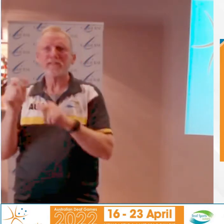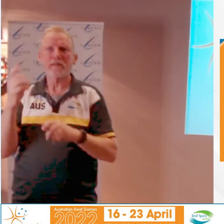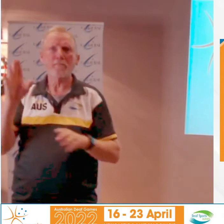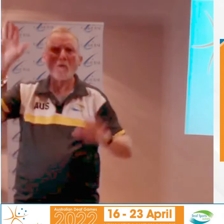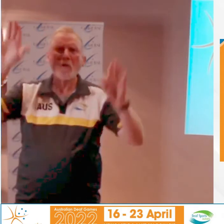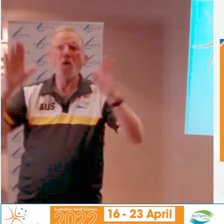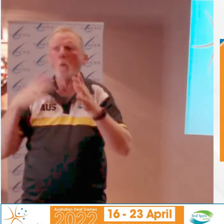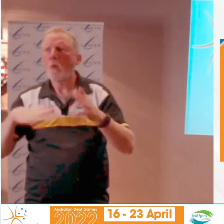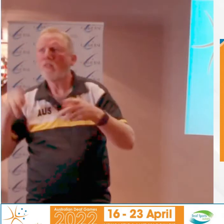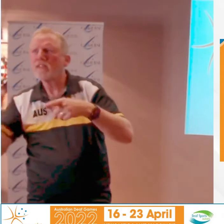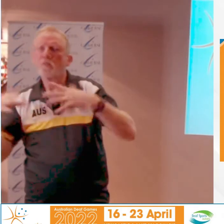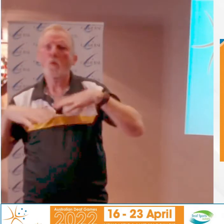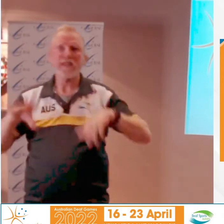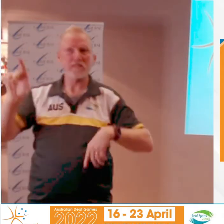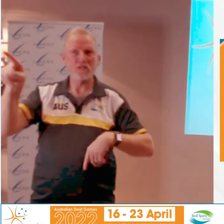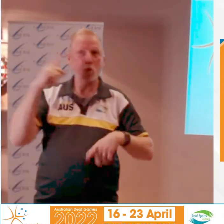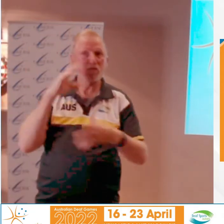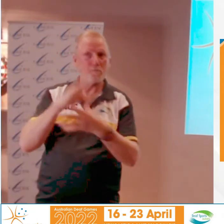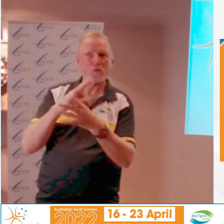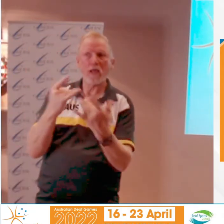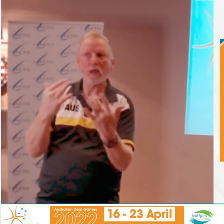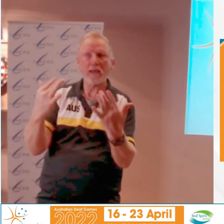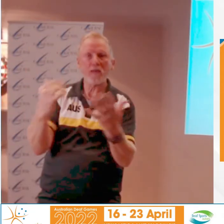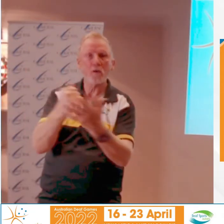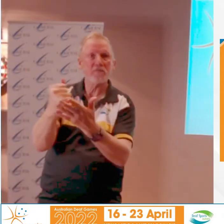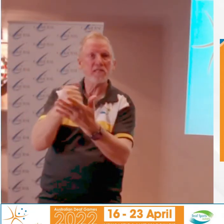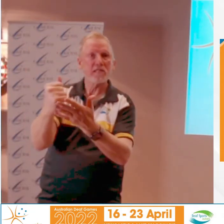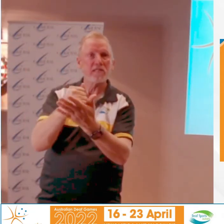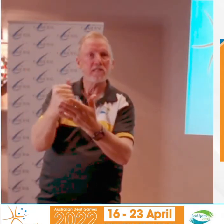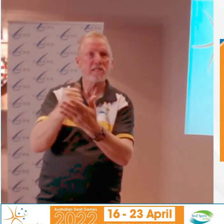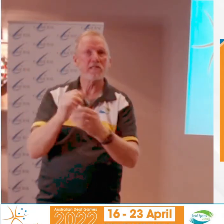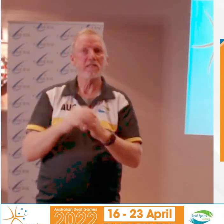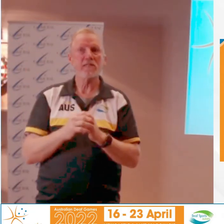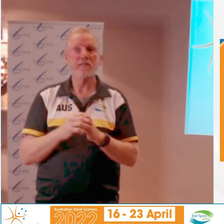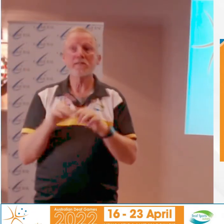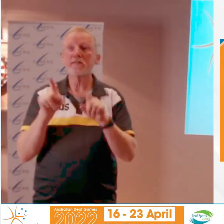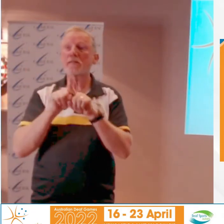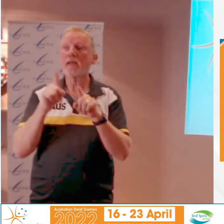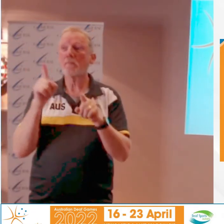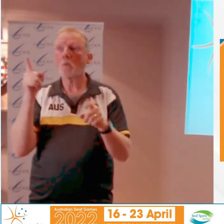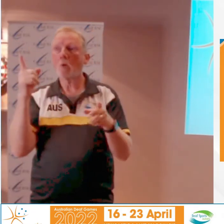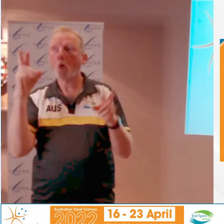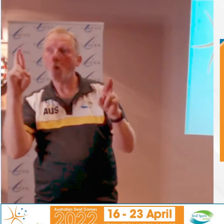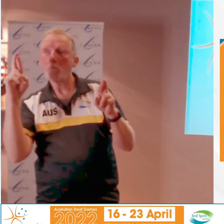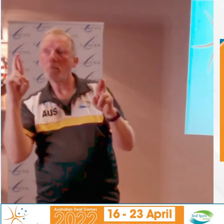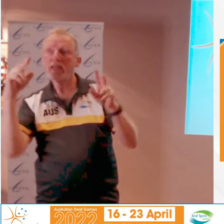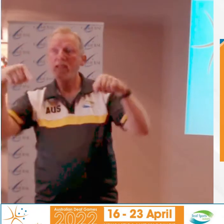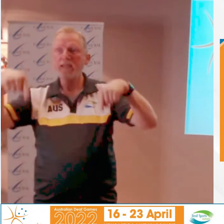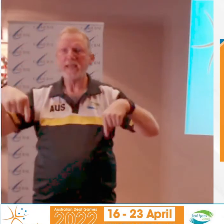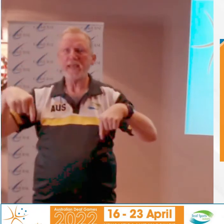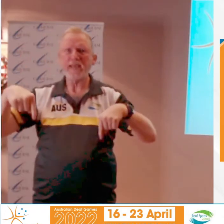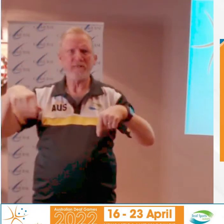the timetable so really um it all is based on interest and how many people want to compete